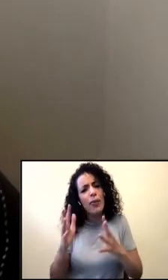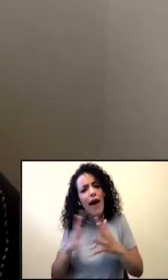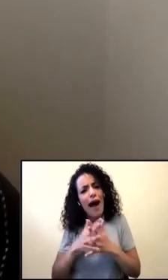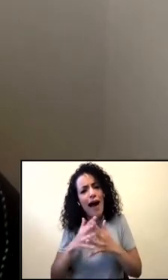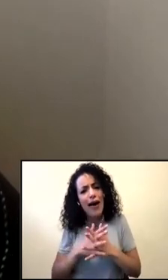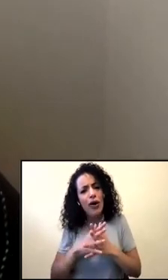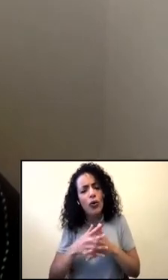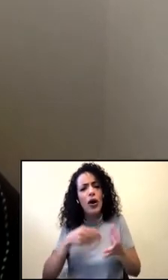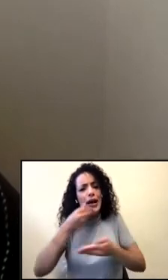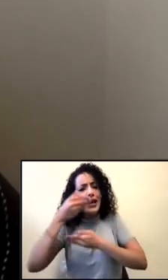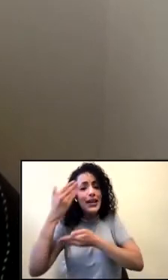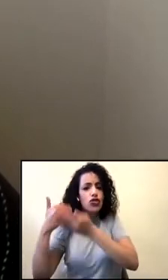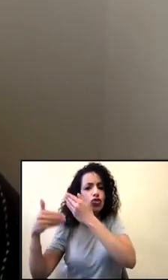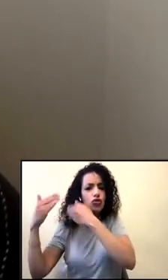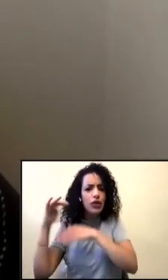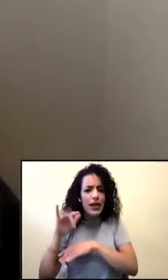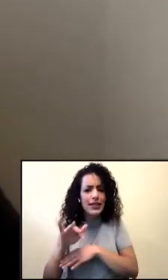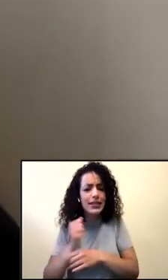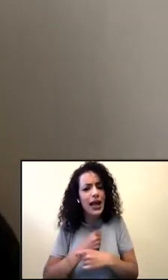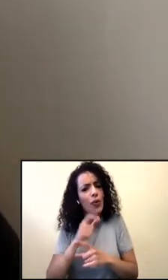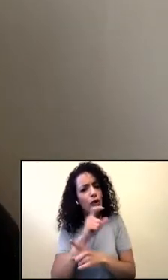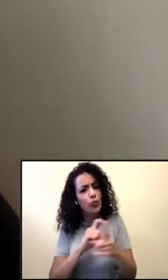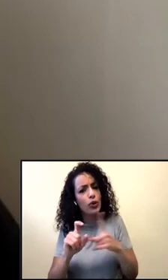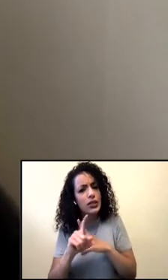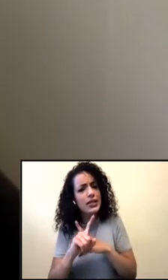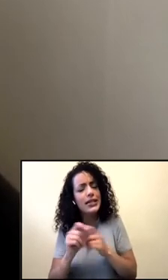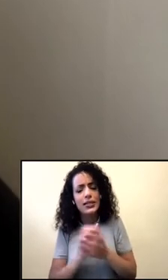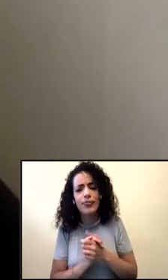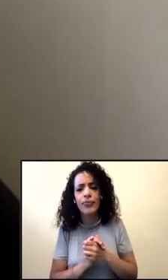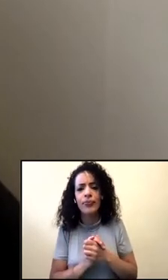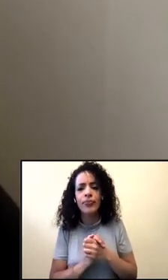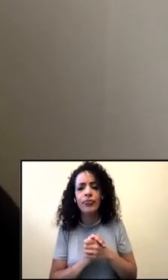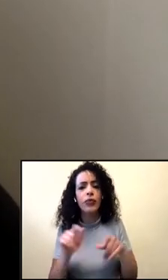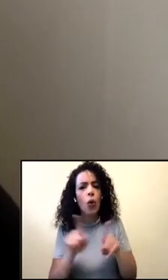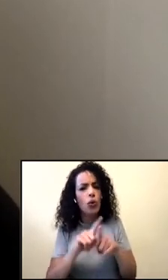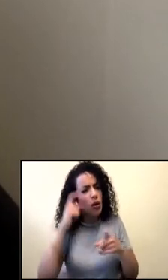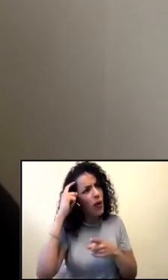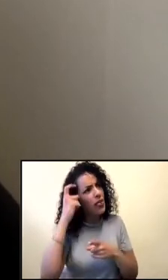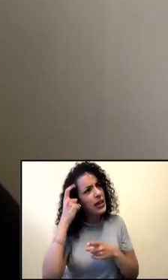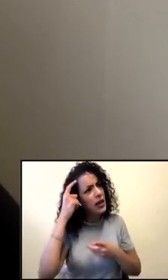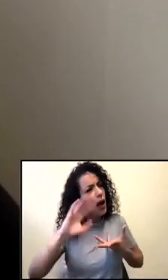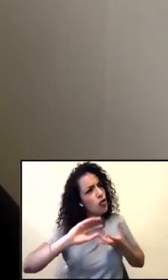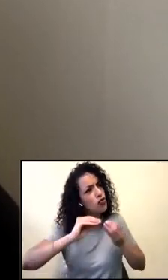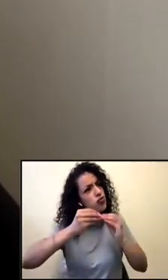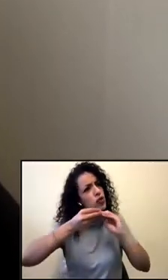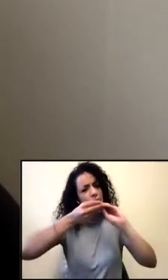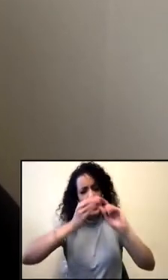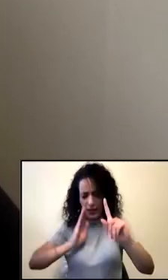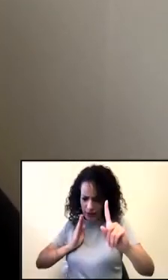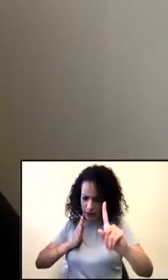our communities, and also thinking about creative approaches to understanding those histories.